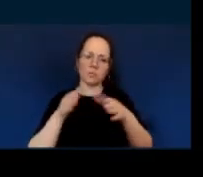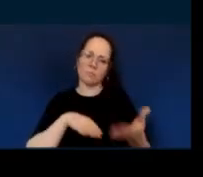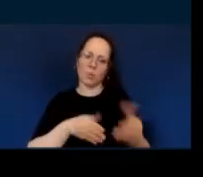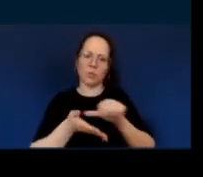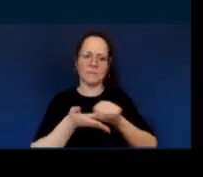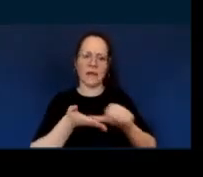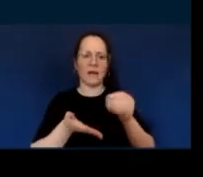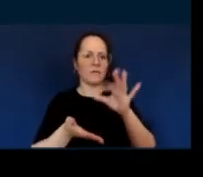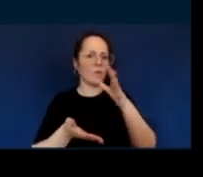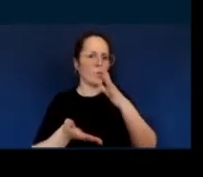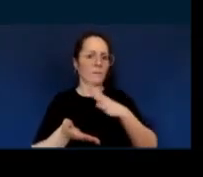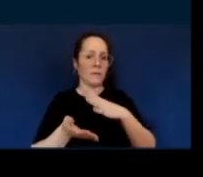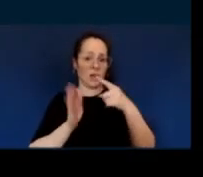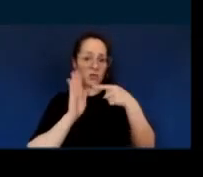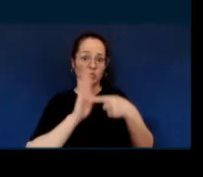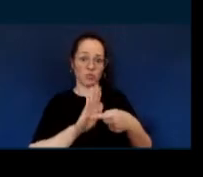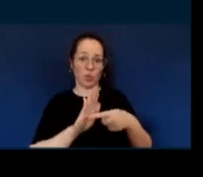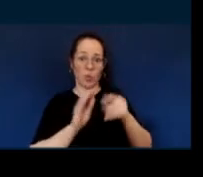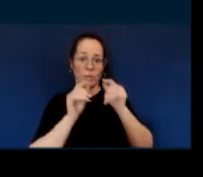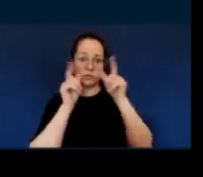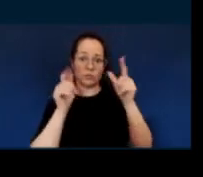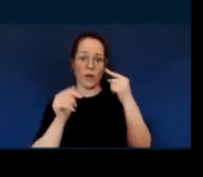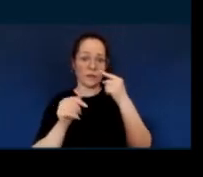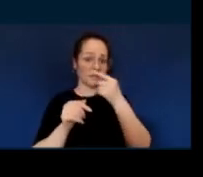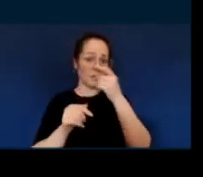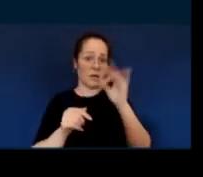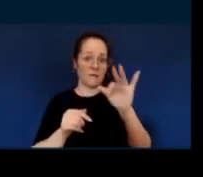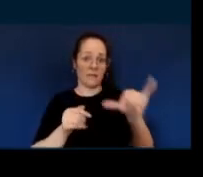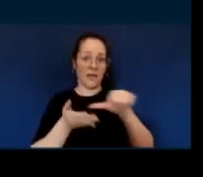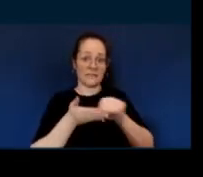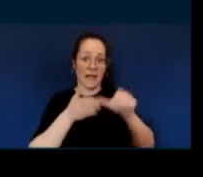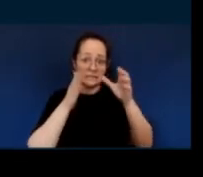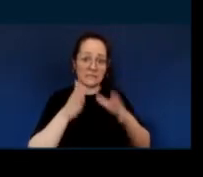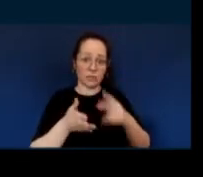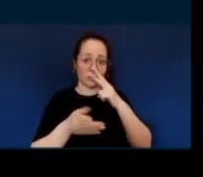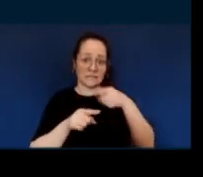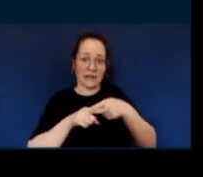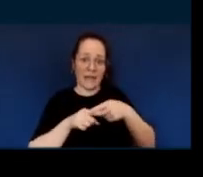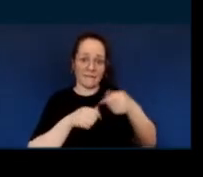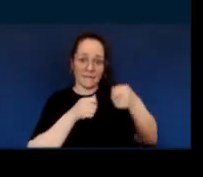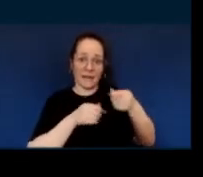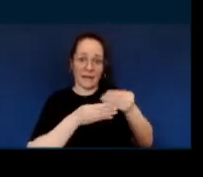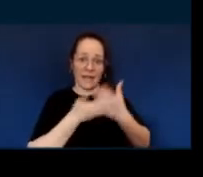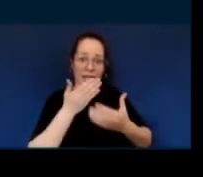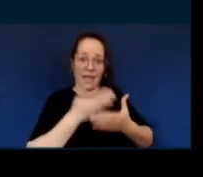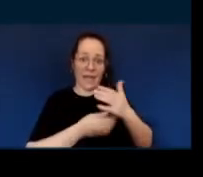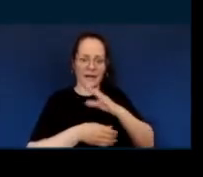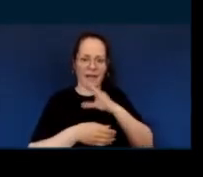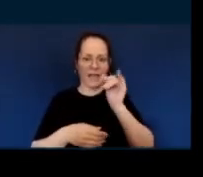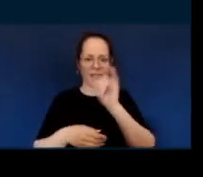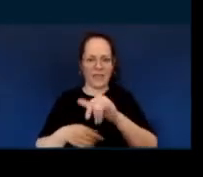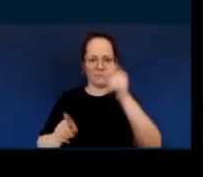FROM THE DISSECTOR WHO HAD KNIFE AND LIVER IN HAND AND THE MONITORING GUESTURE OF THE PHYSICIAN WHO JUST WALKED IN,